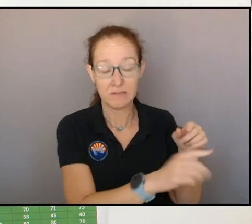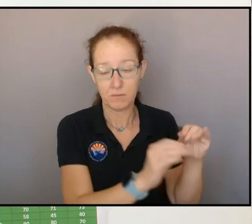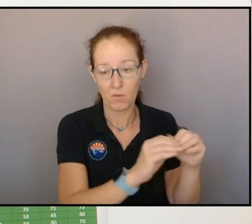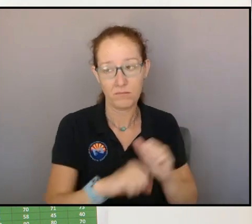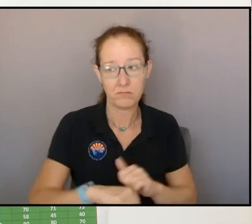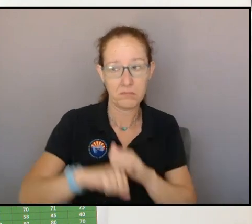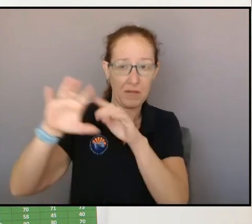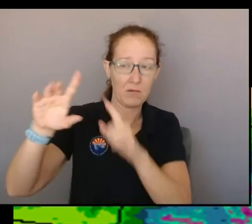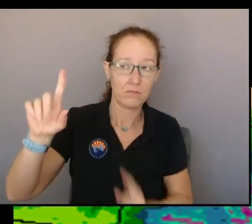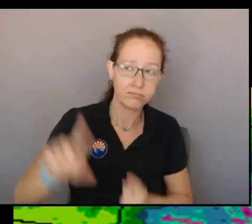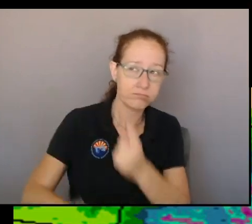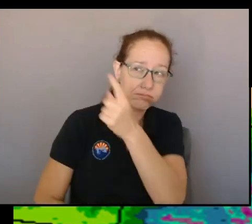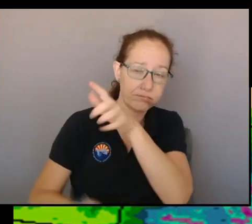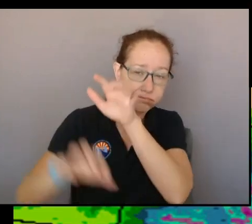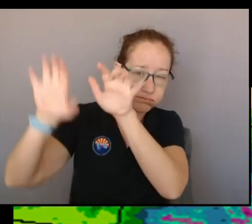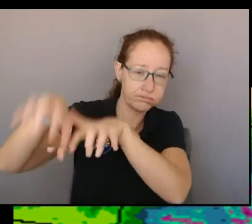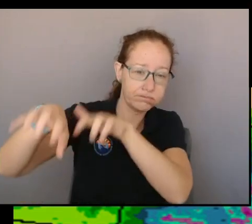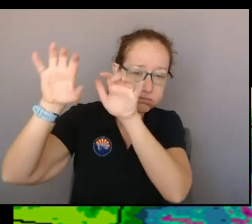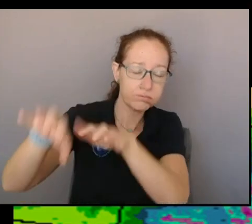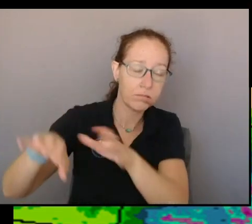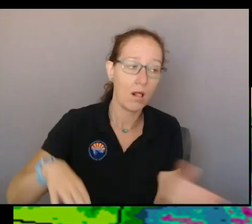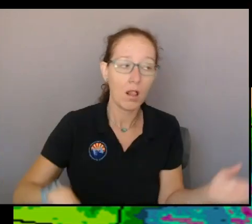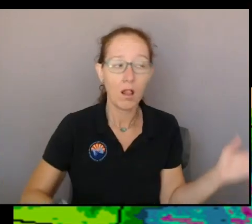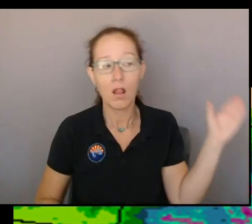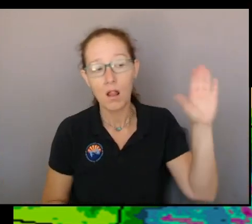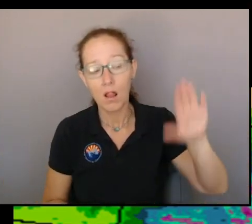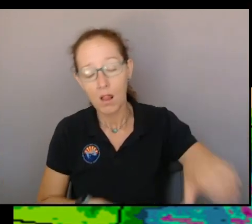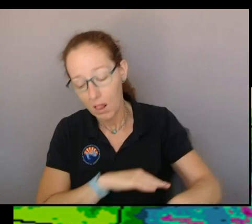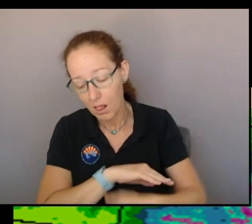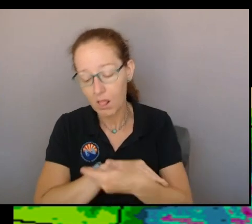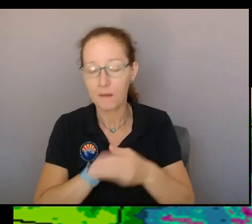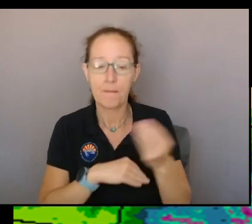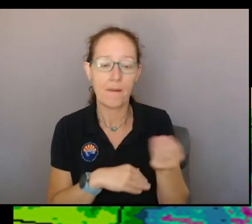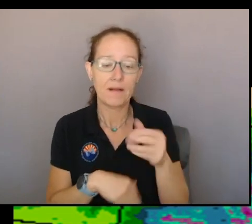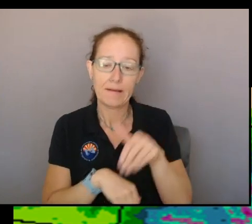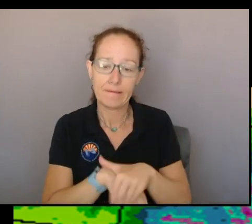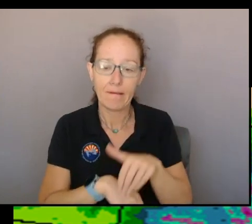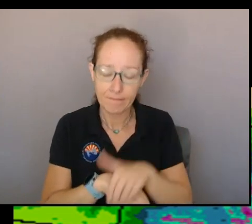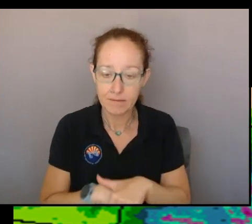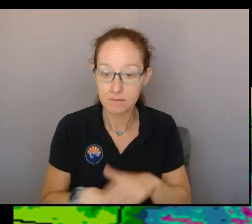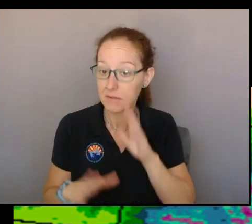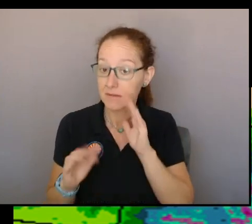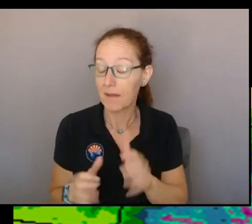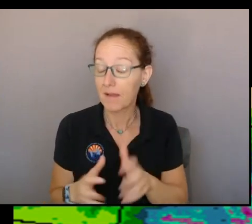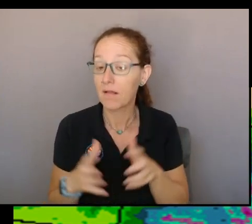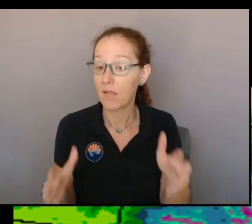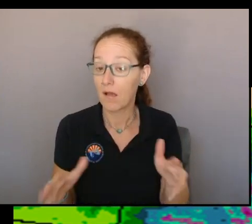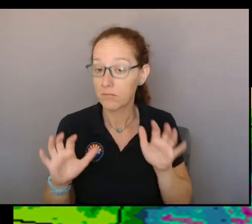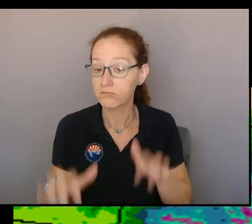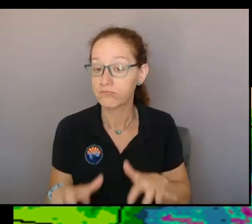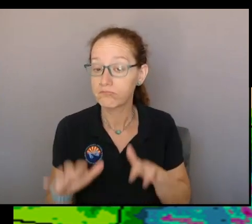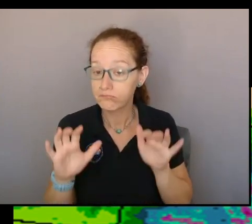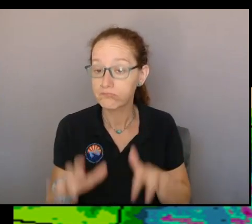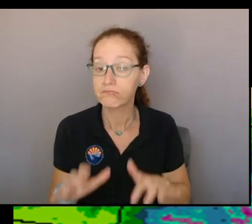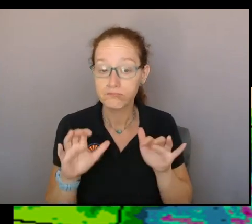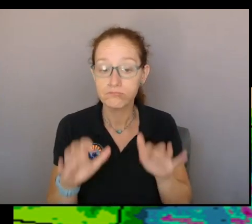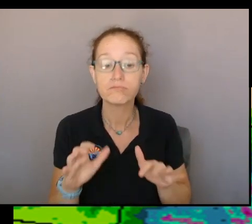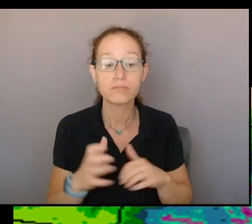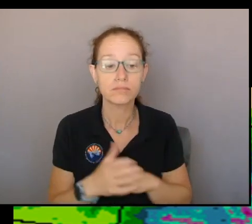through Monday night. So we are expecting quite a bit of rainfall with this next system that's coming in. It's not